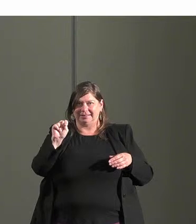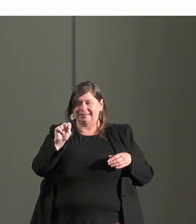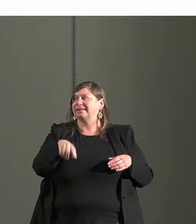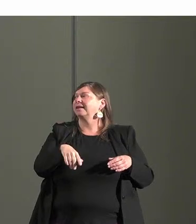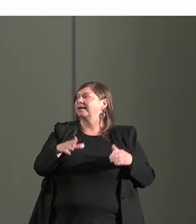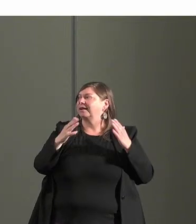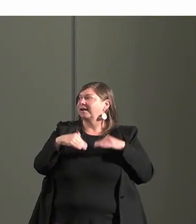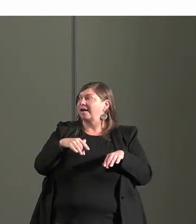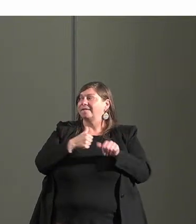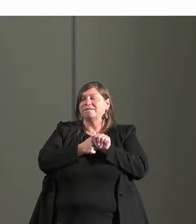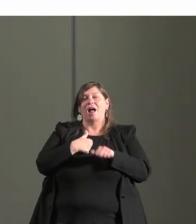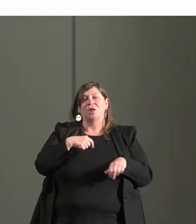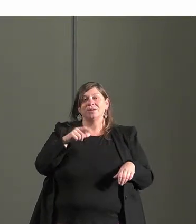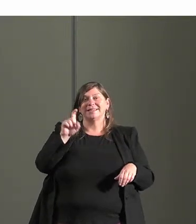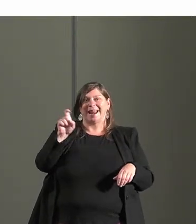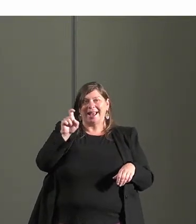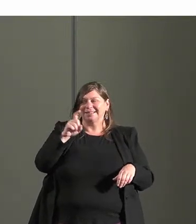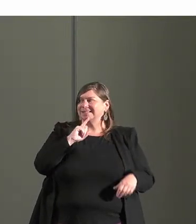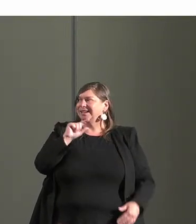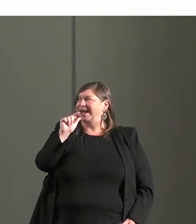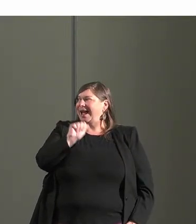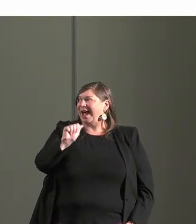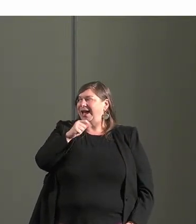background find out about the cool stuff without having to